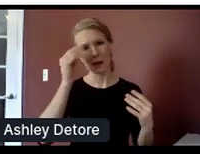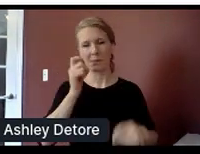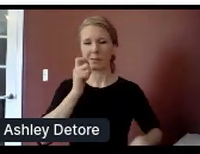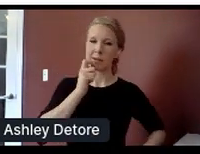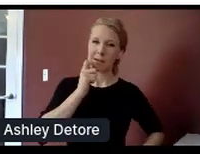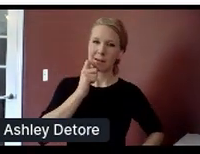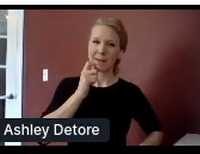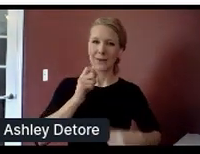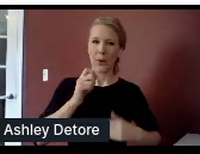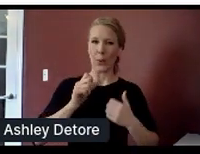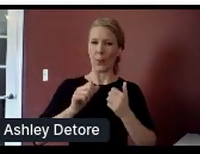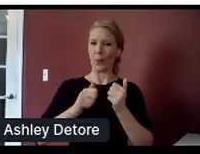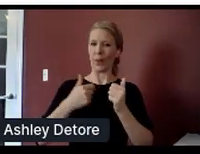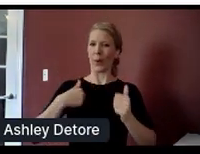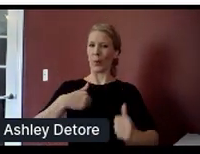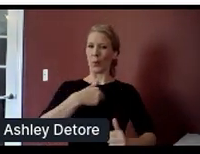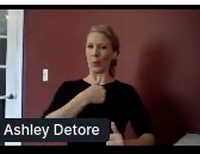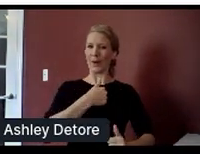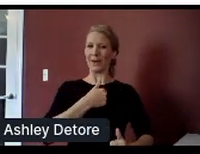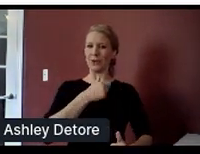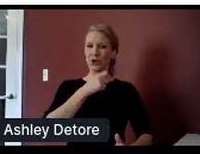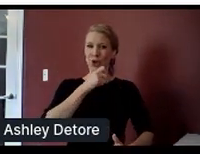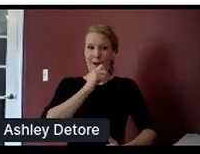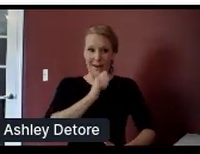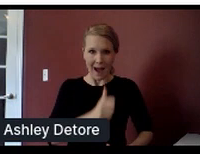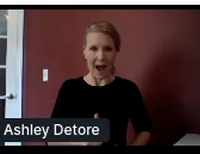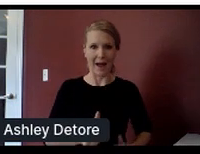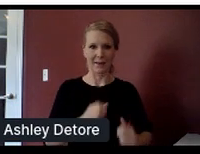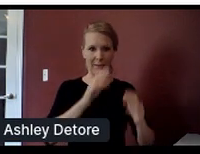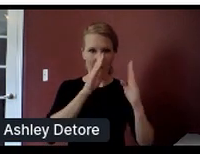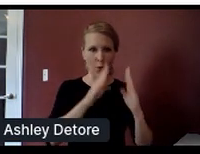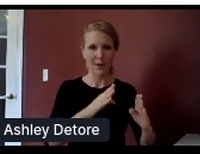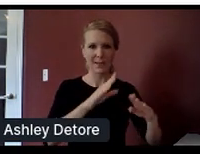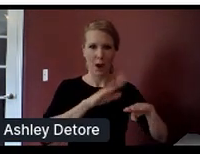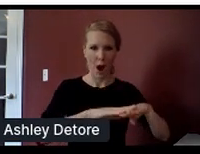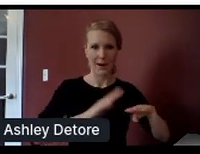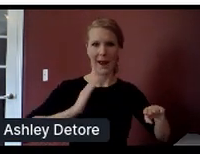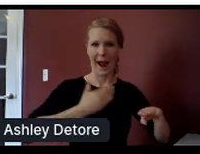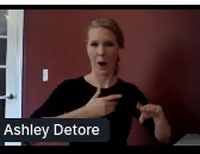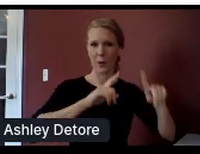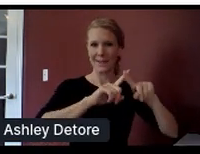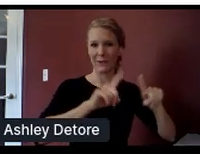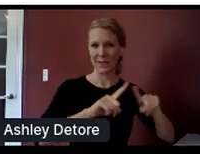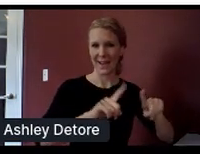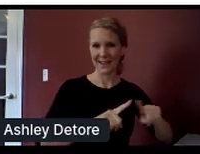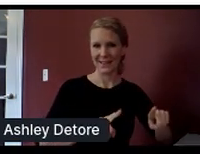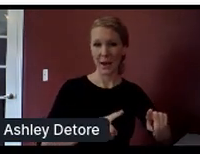focus on difference because we're all just one race, right?